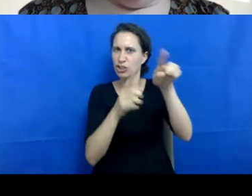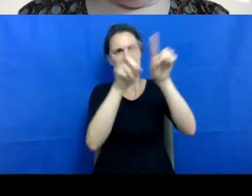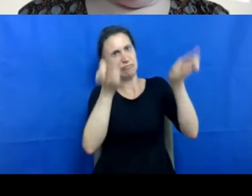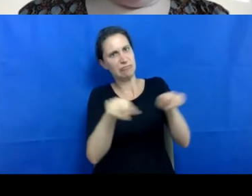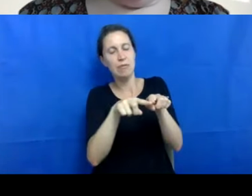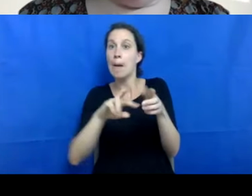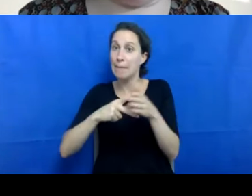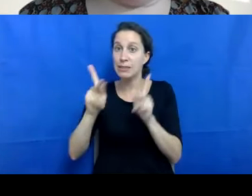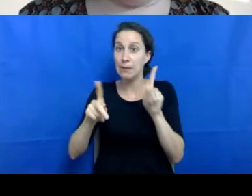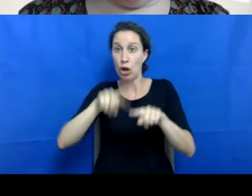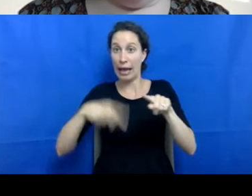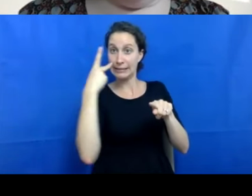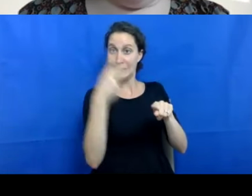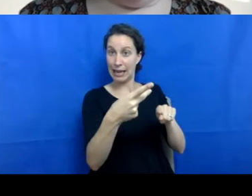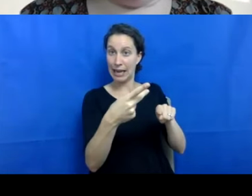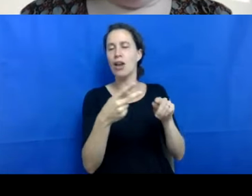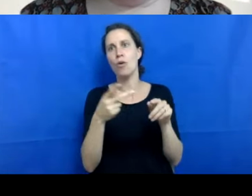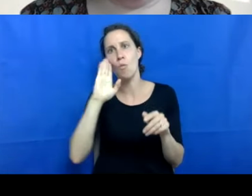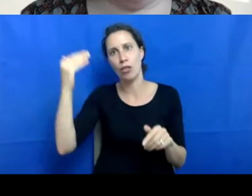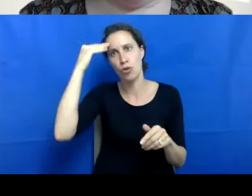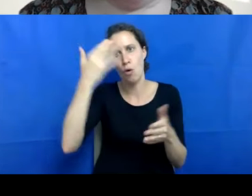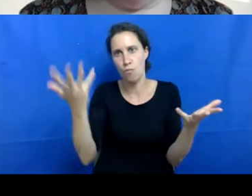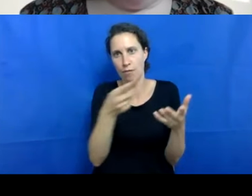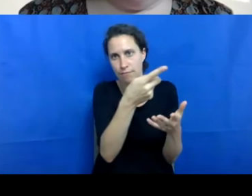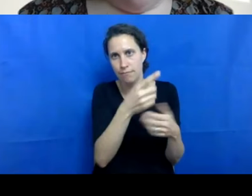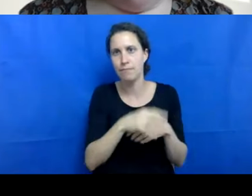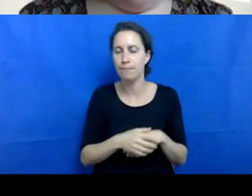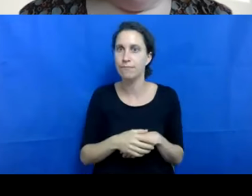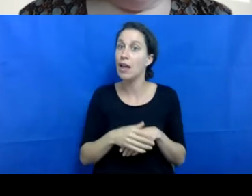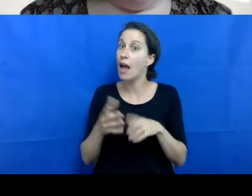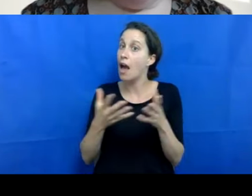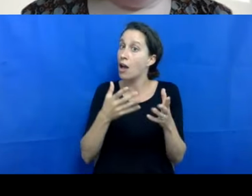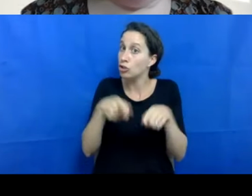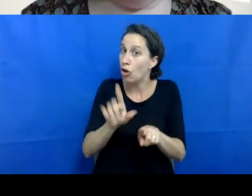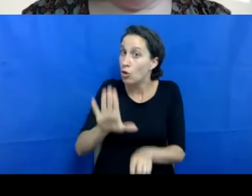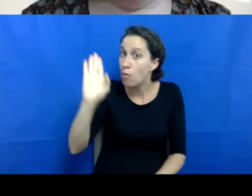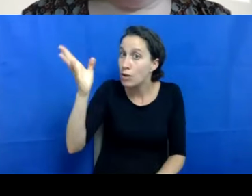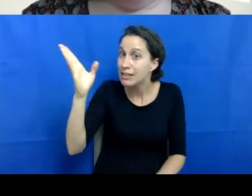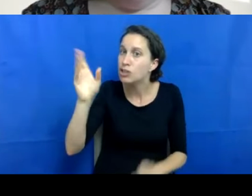You can also describe images during your actual presentation.